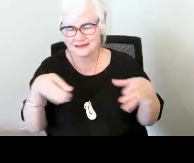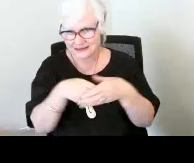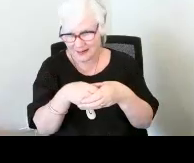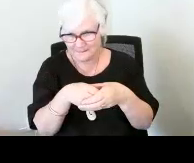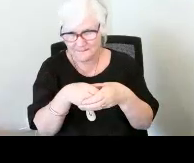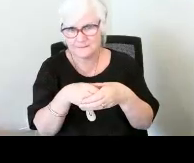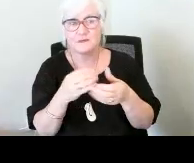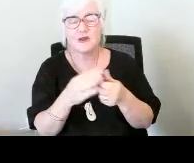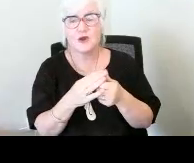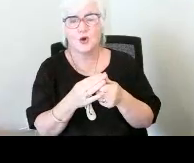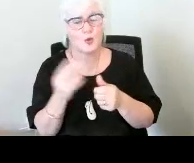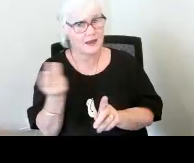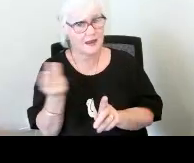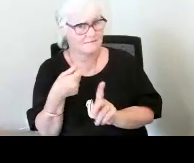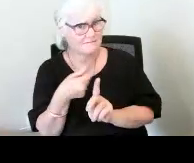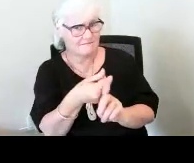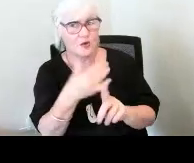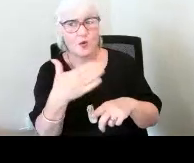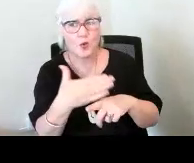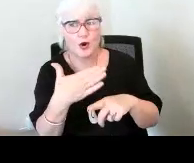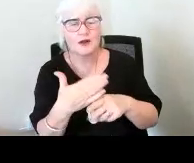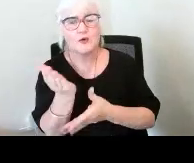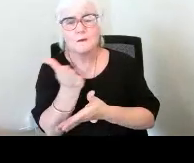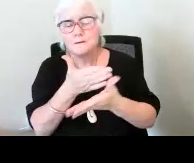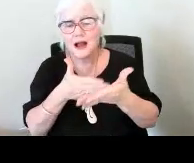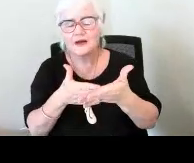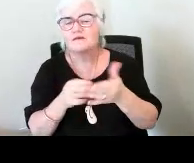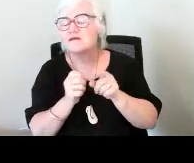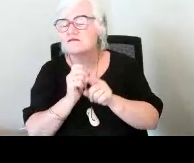of the peer workers that was first employed to be part of the initial pilot team with People